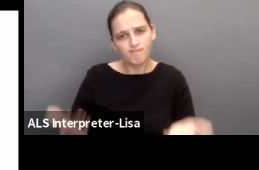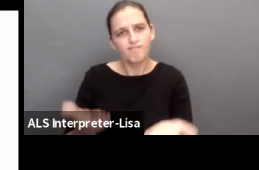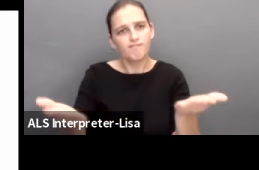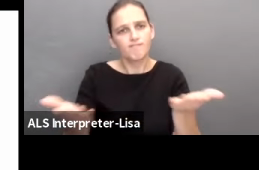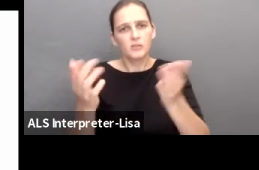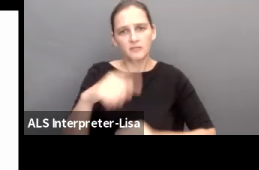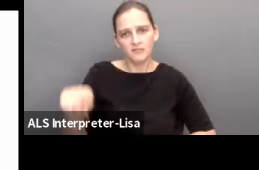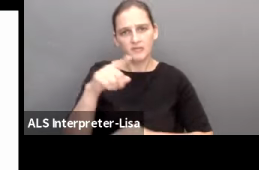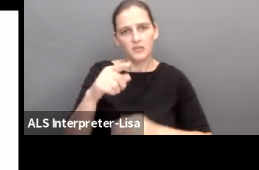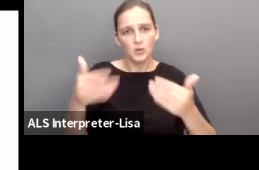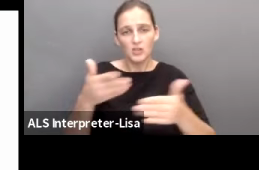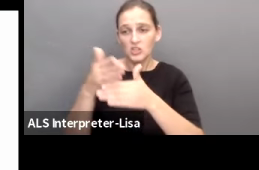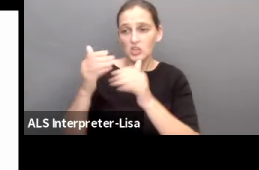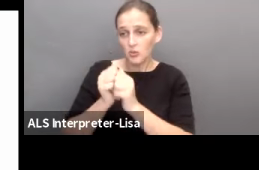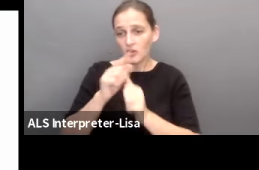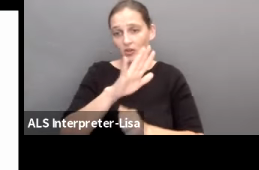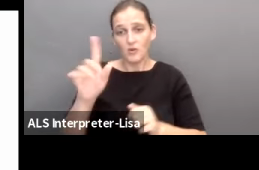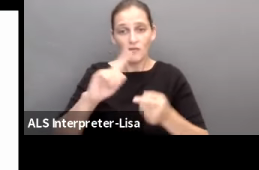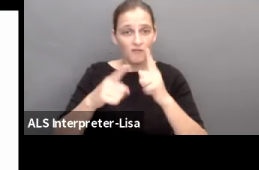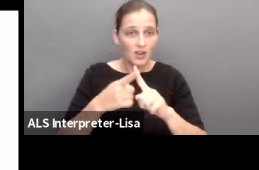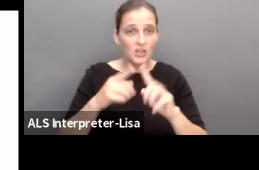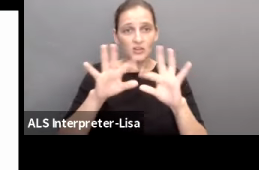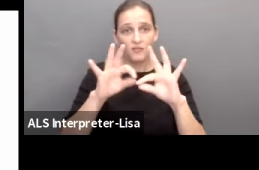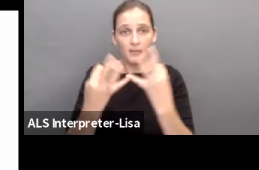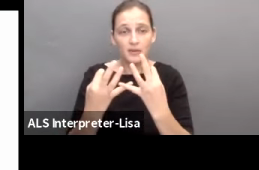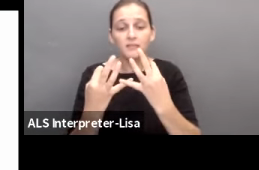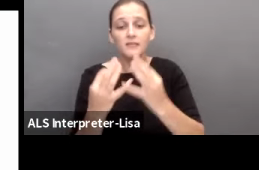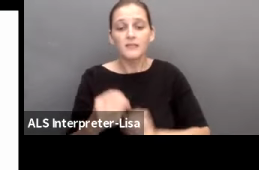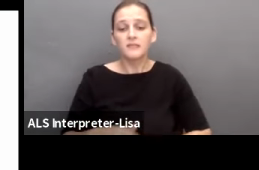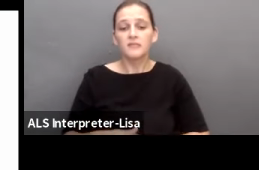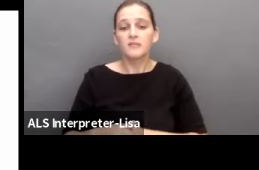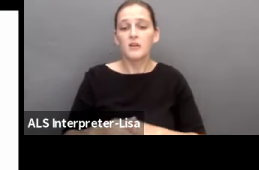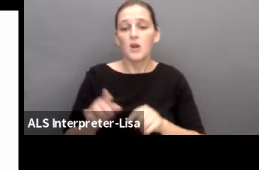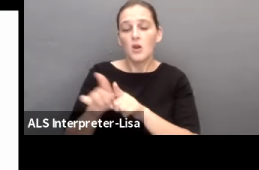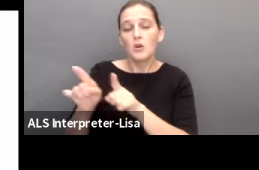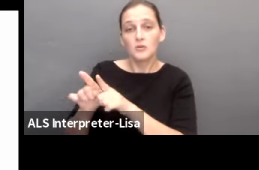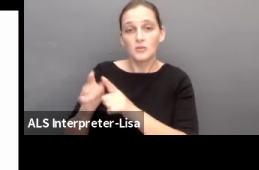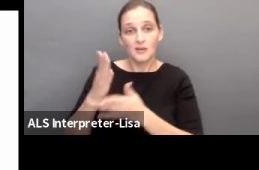share with friends and family members. And there's also some very great resources that